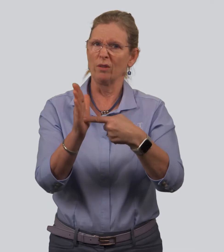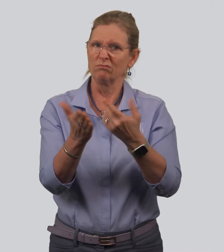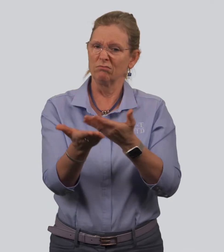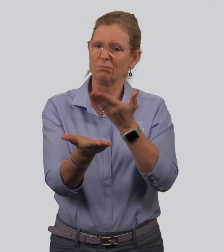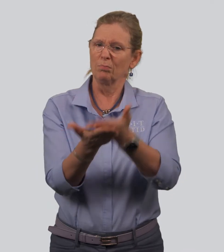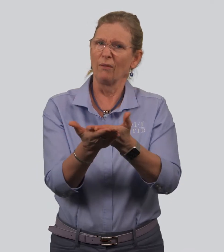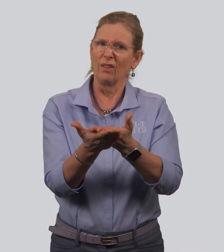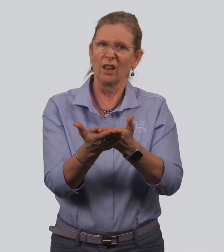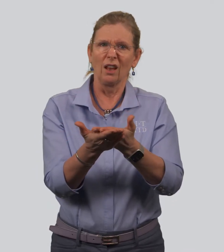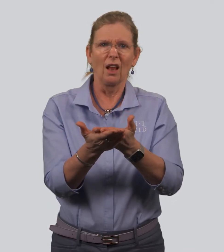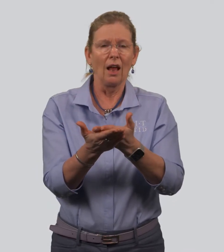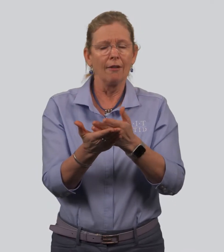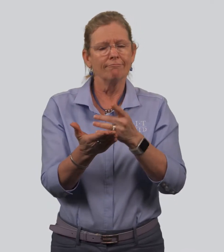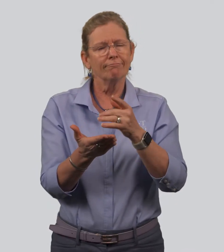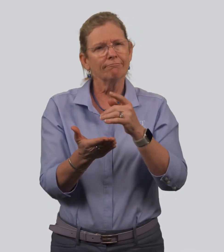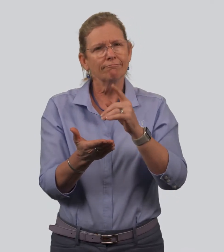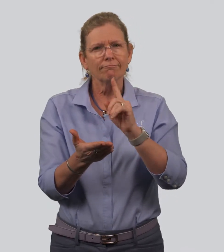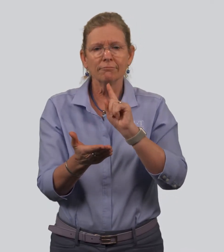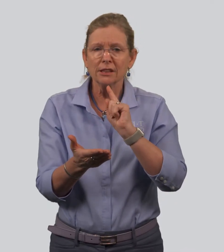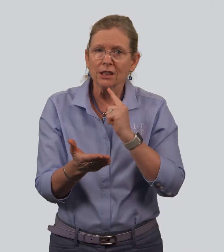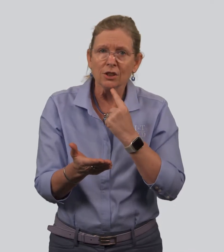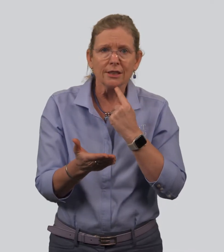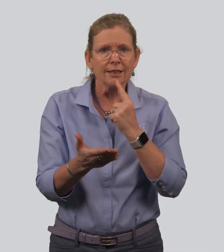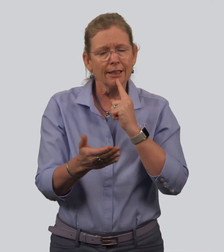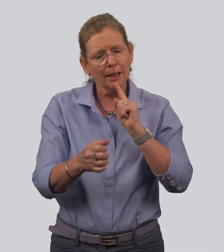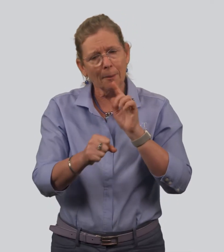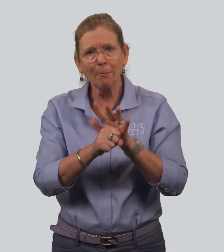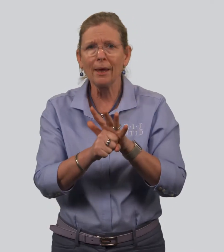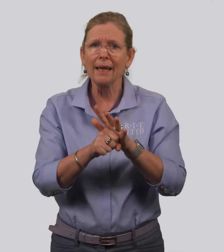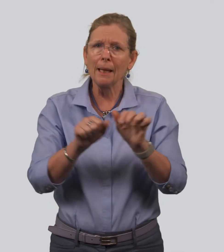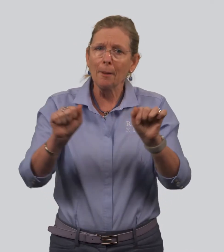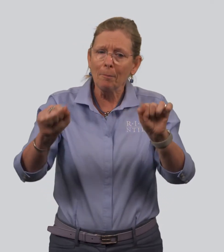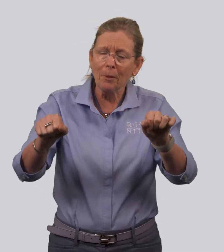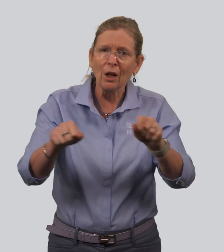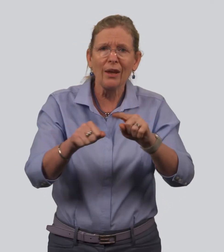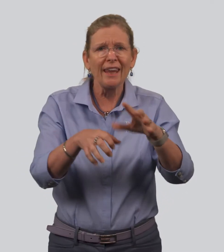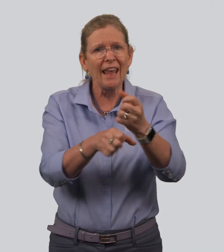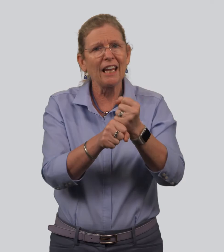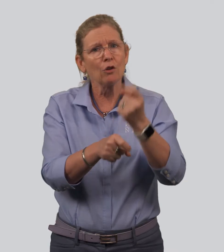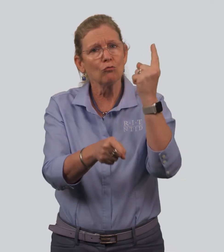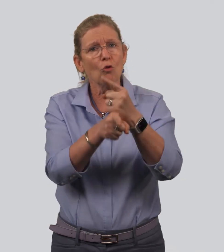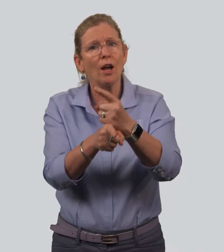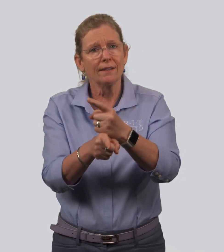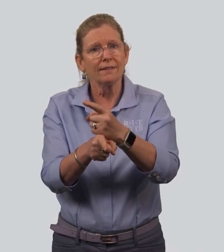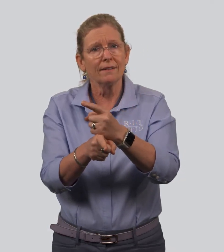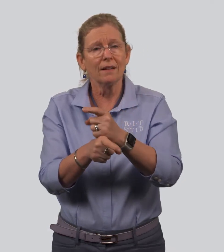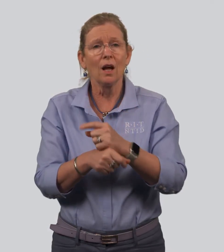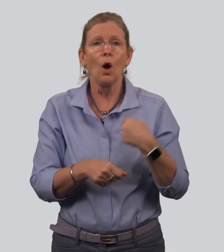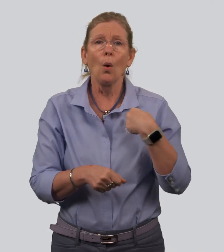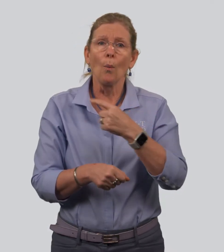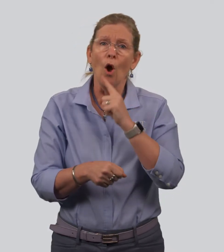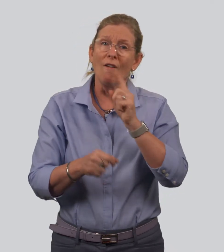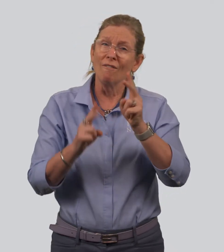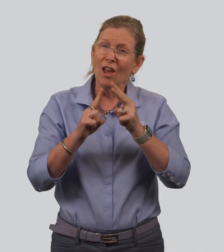but our community has demonstrated a keen ability to get it right.